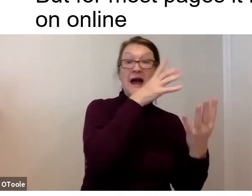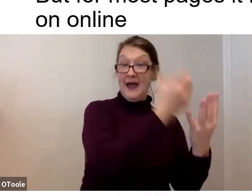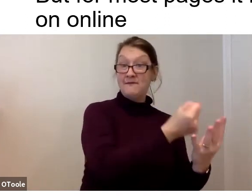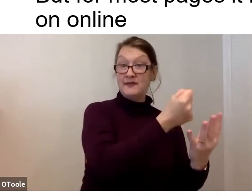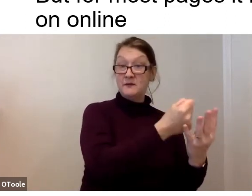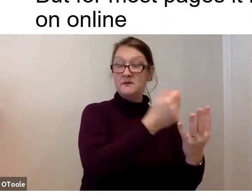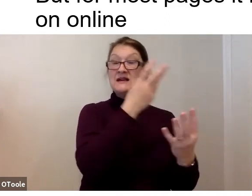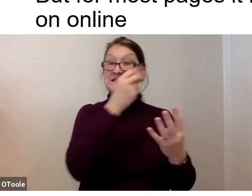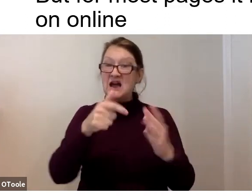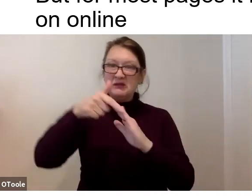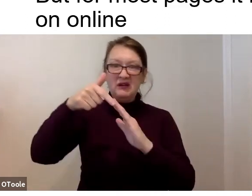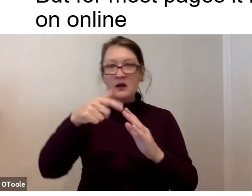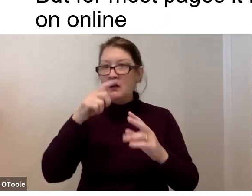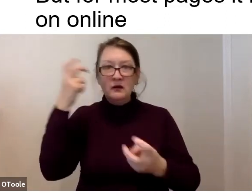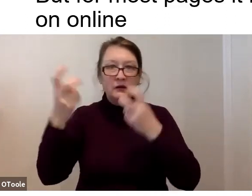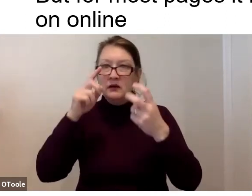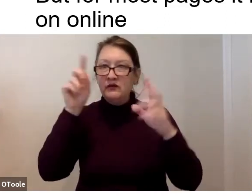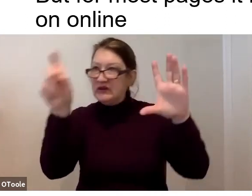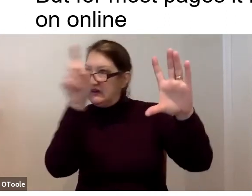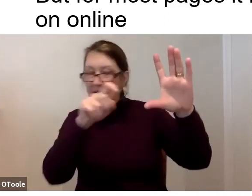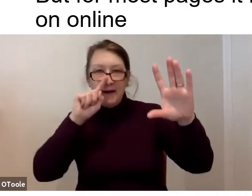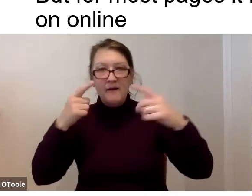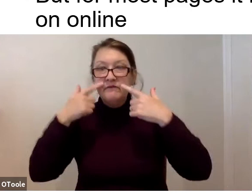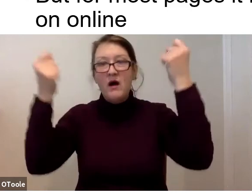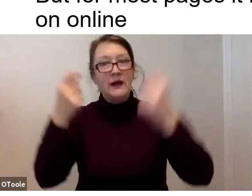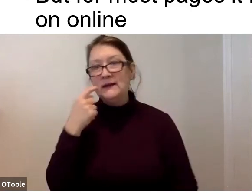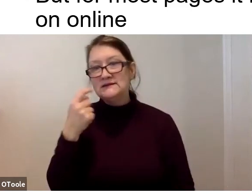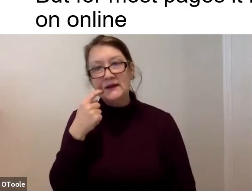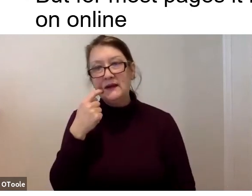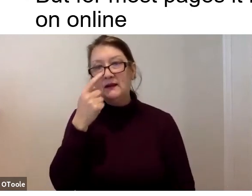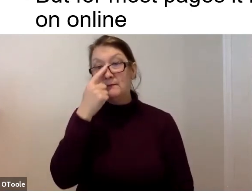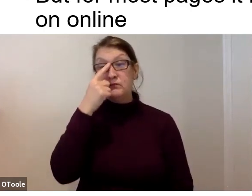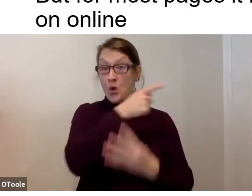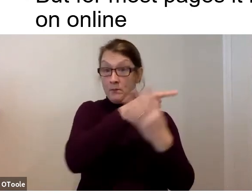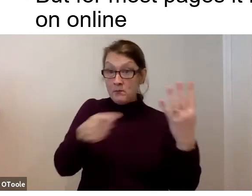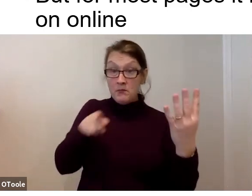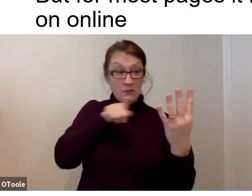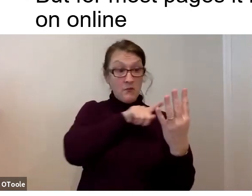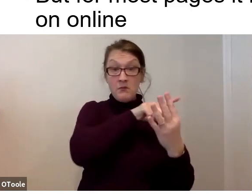Most are working towards it, some are working faster than others.